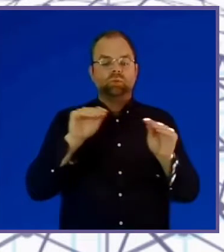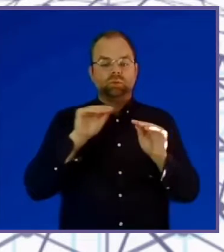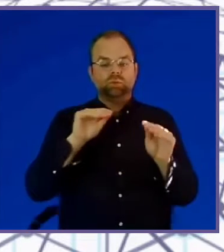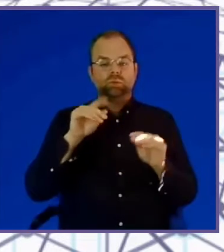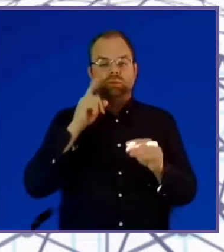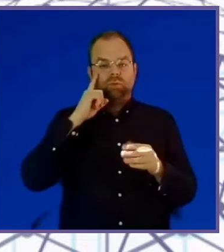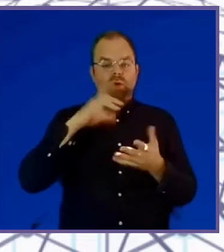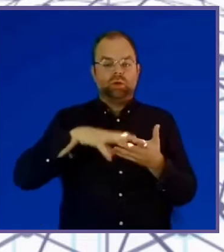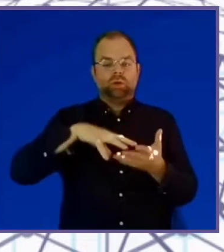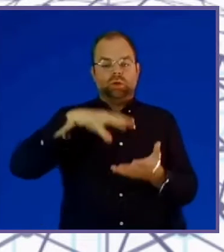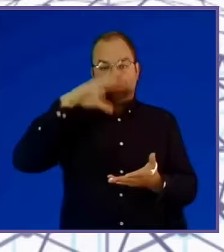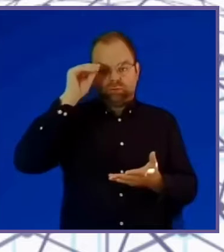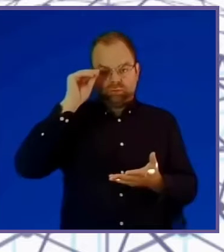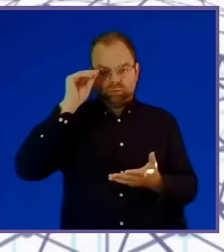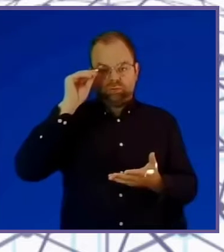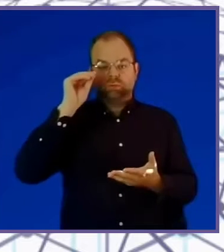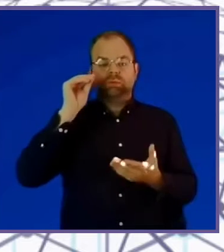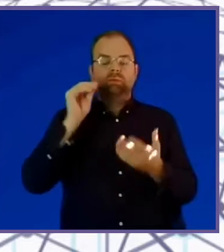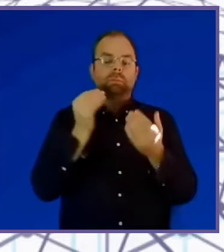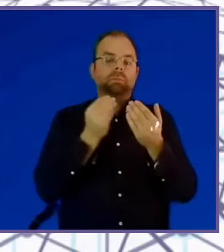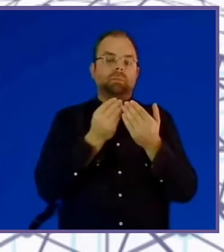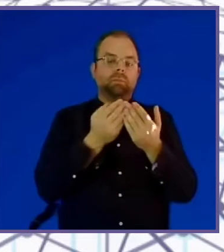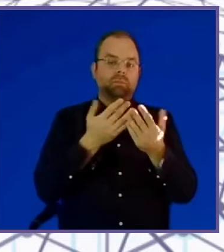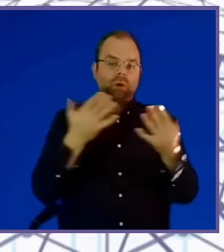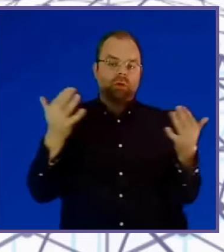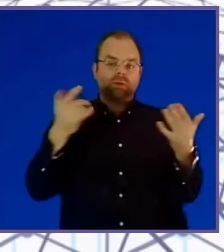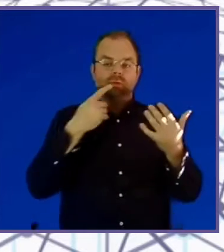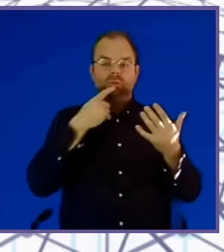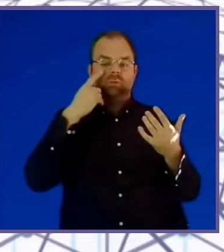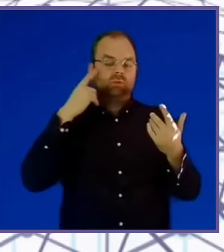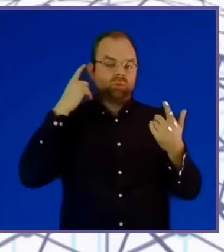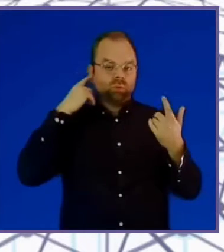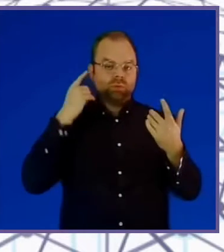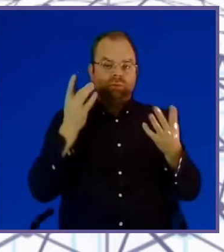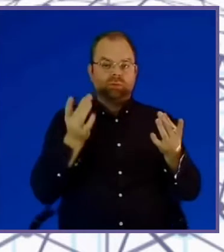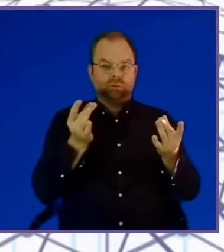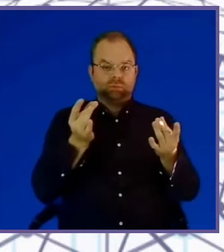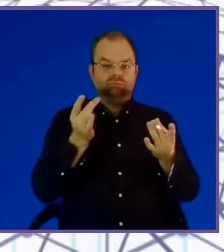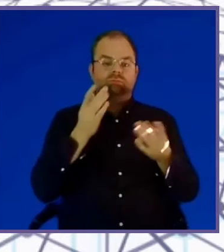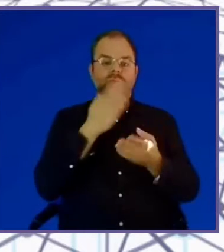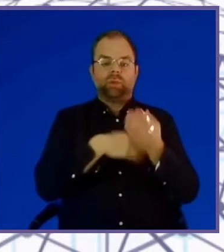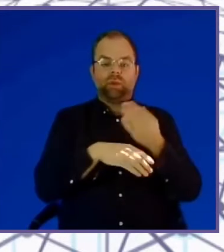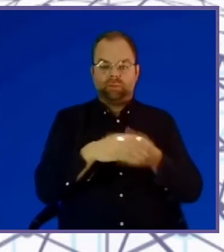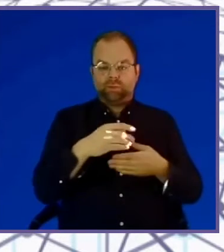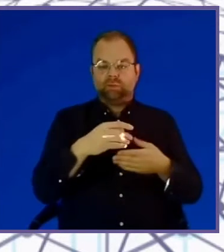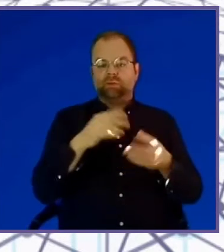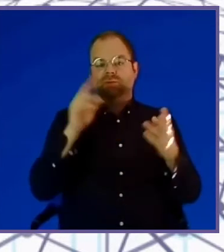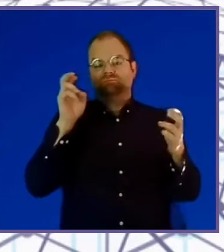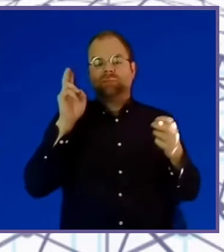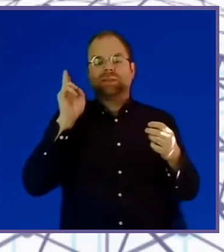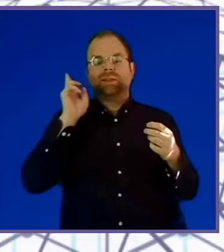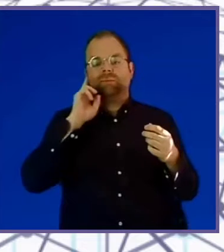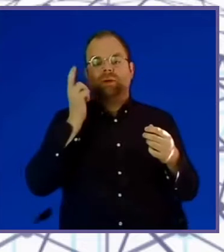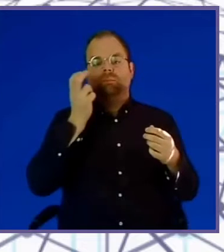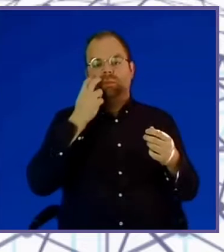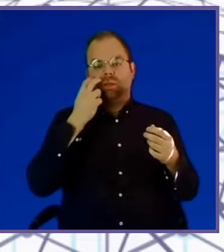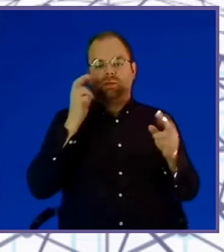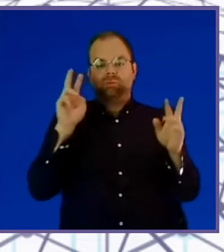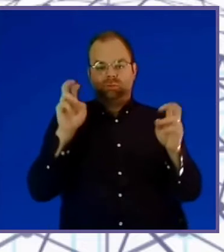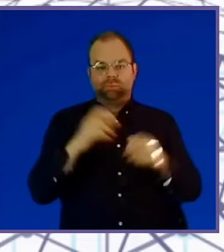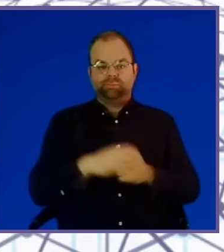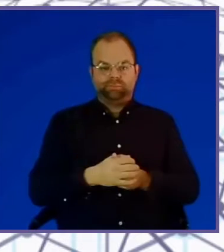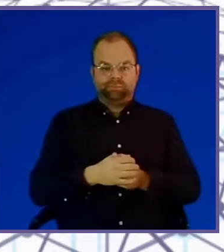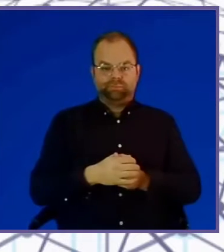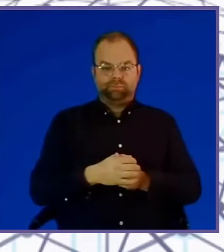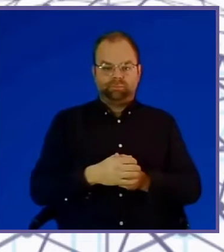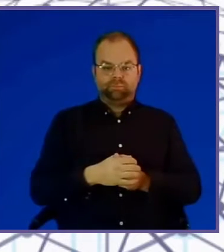With my work on inclusive education, with the books, the blogs, the papers that I write,